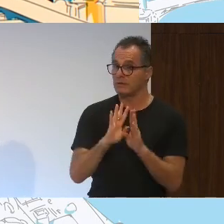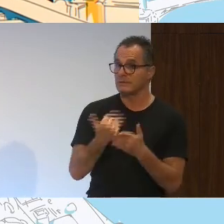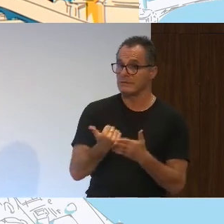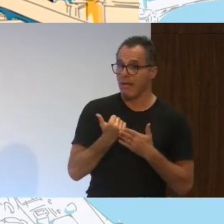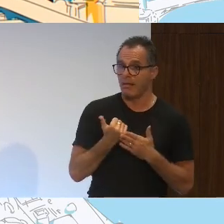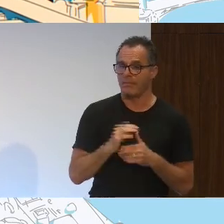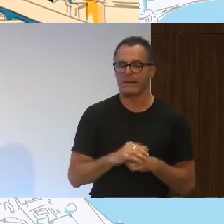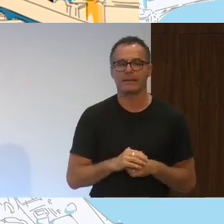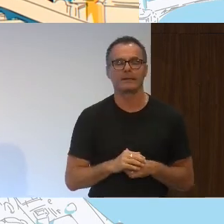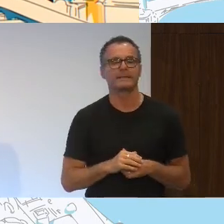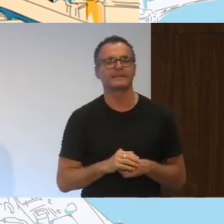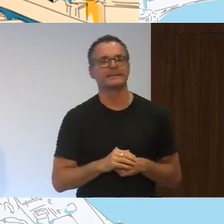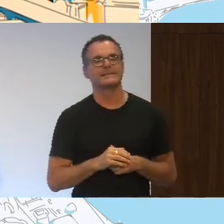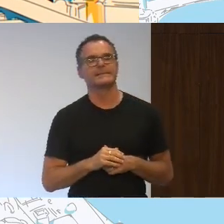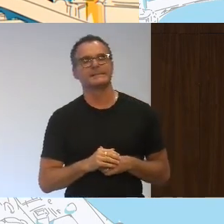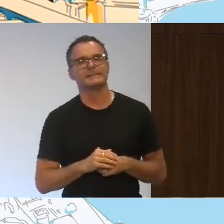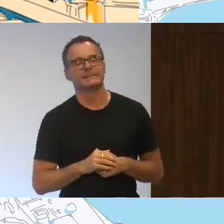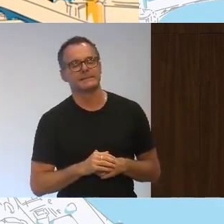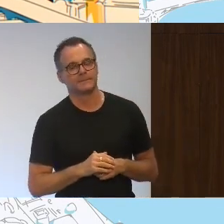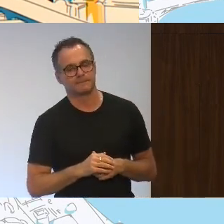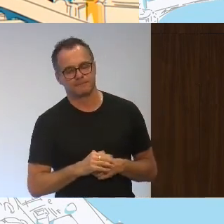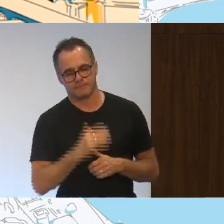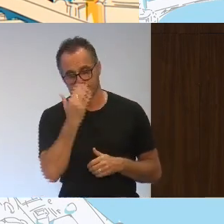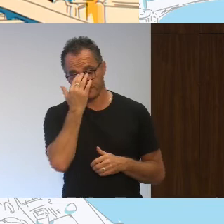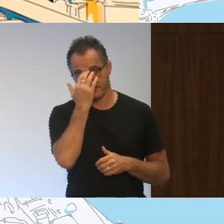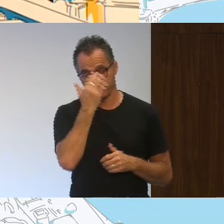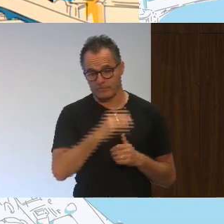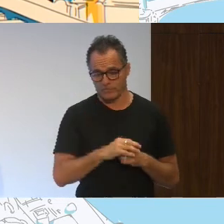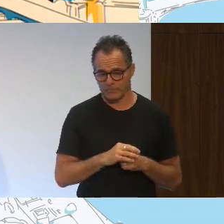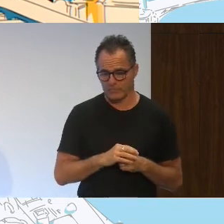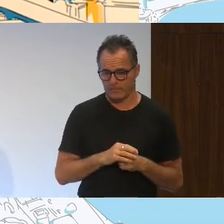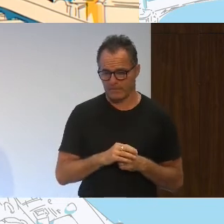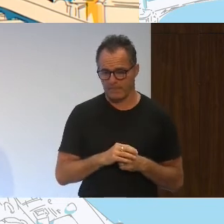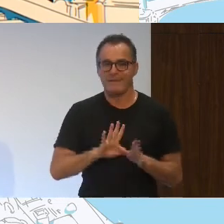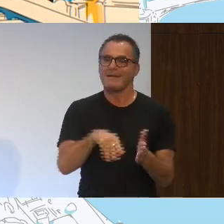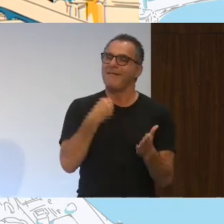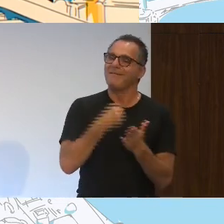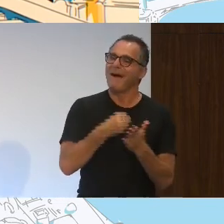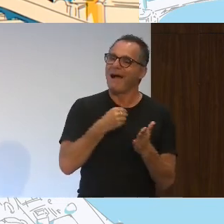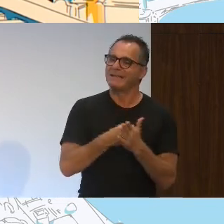if that that the monoclonals would still be dragging along if it wasn't the grief and aggravation